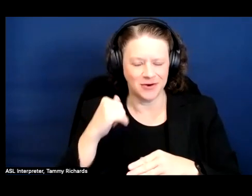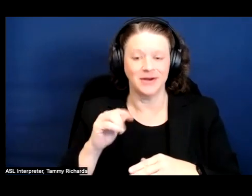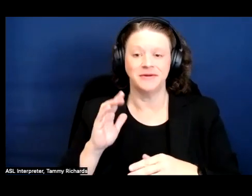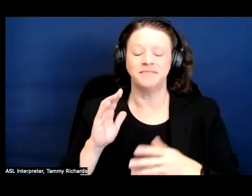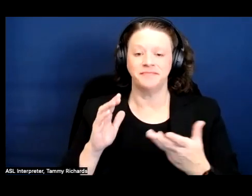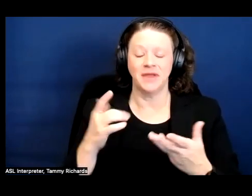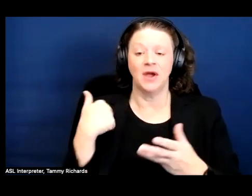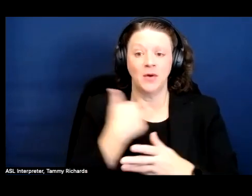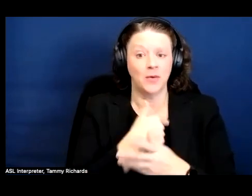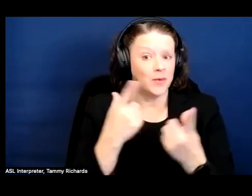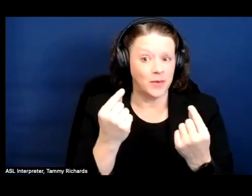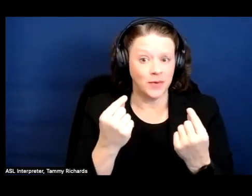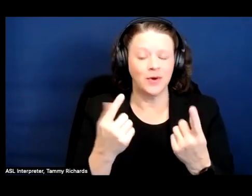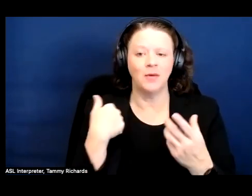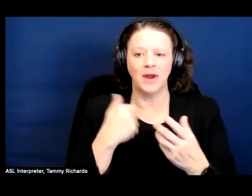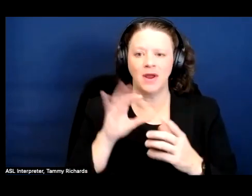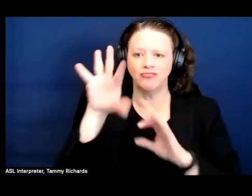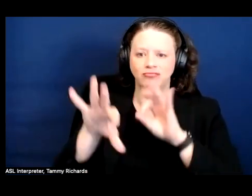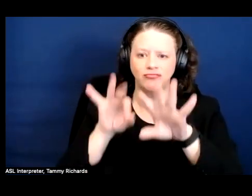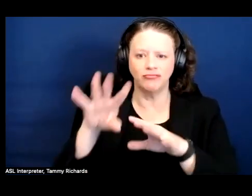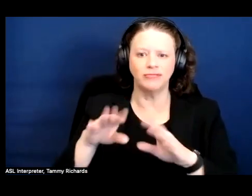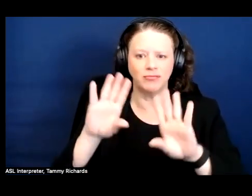A couple of housekeeping type things.